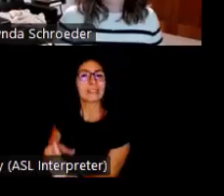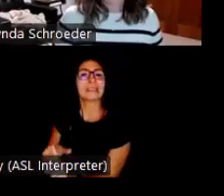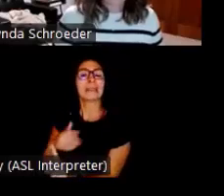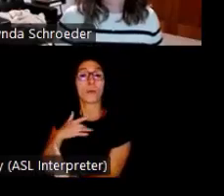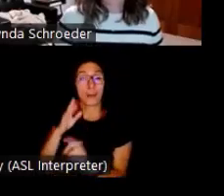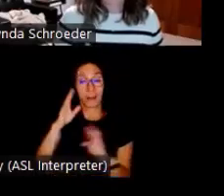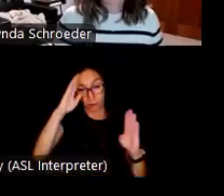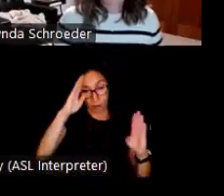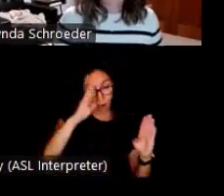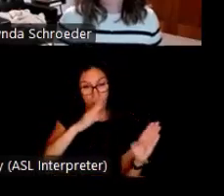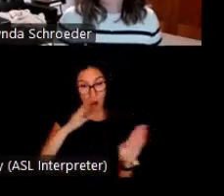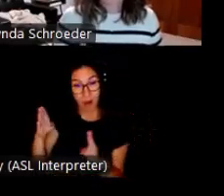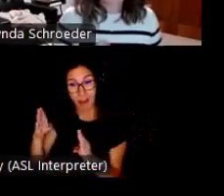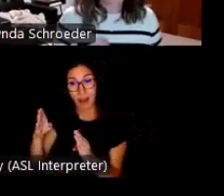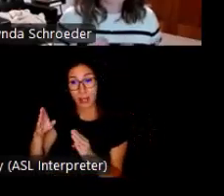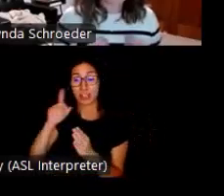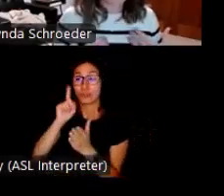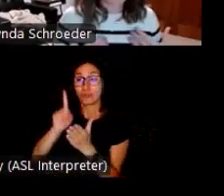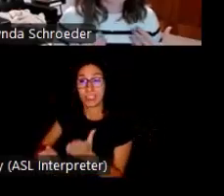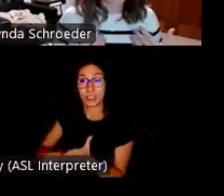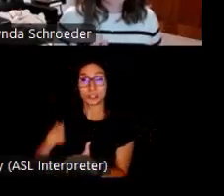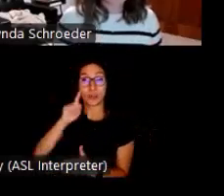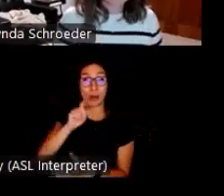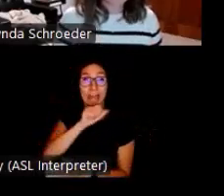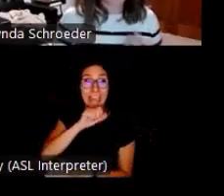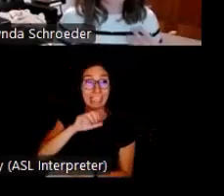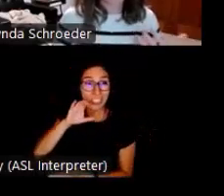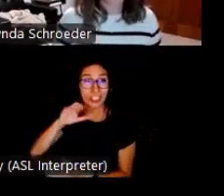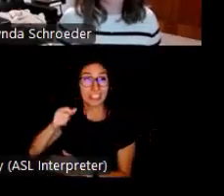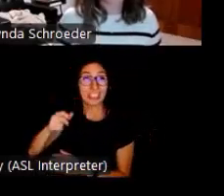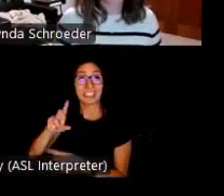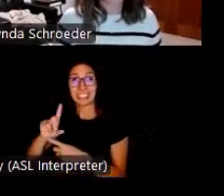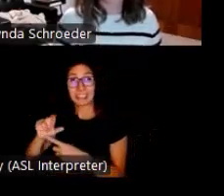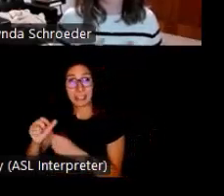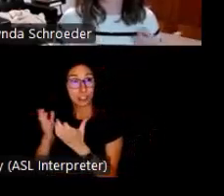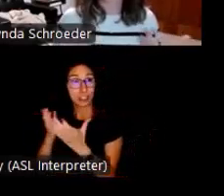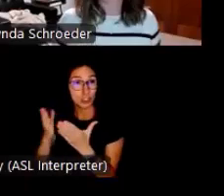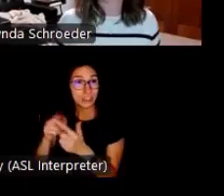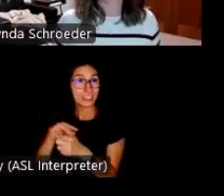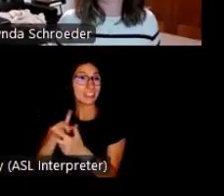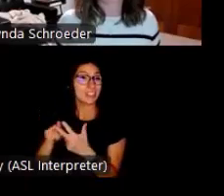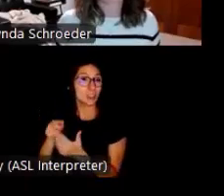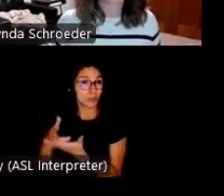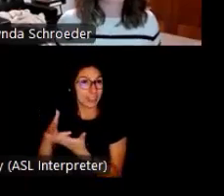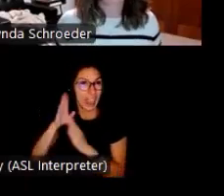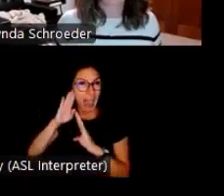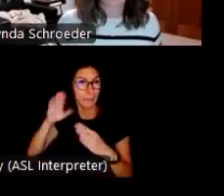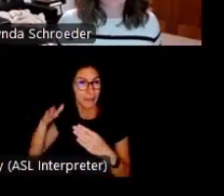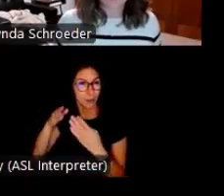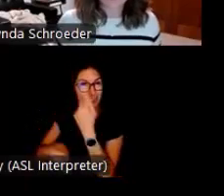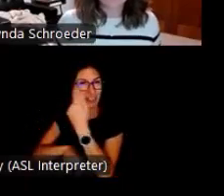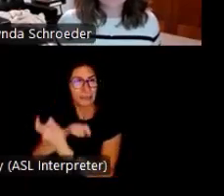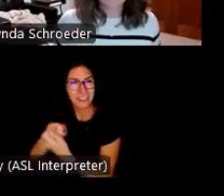in aging and disability services and rehabilitation, and you want to do this work specifically in and for rural,